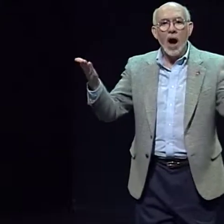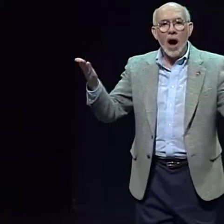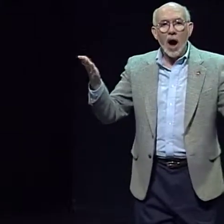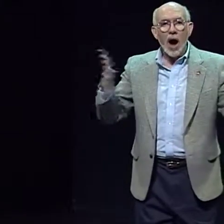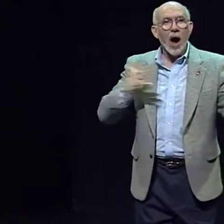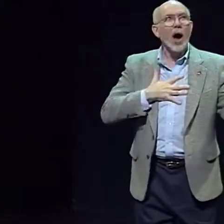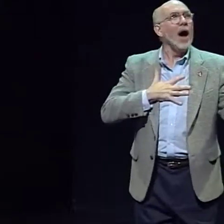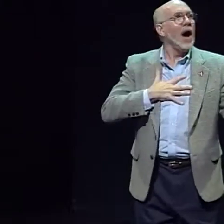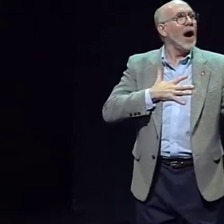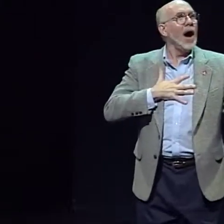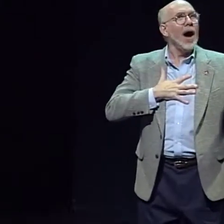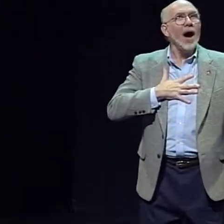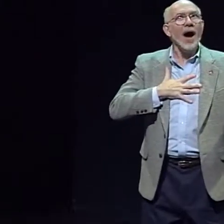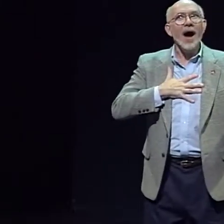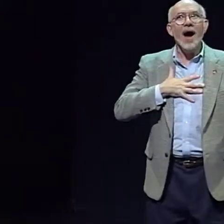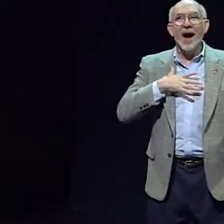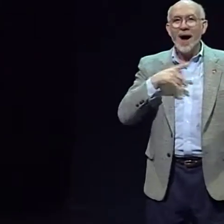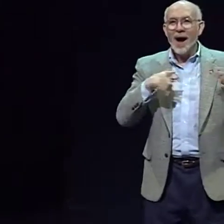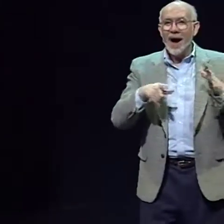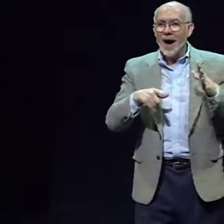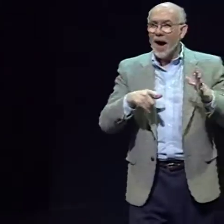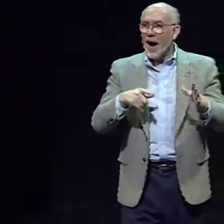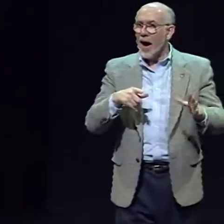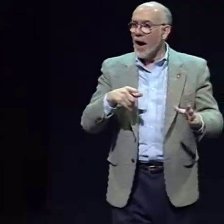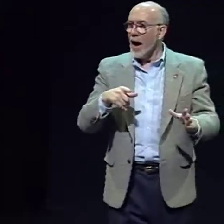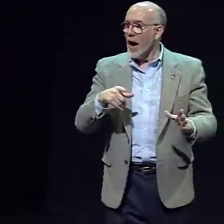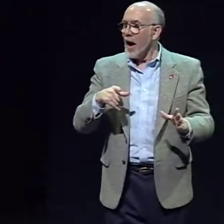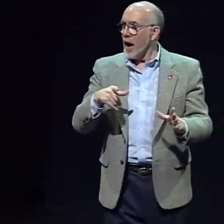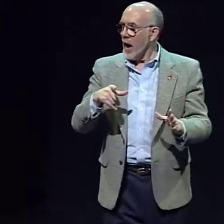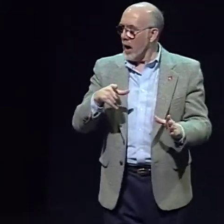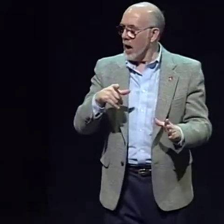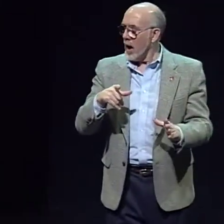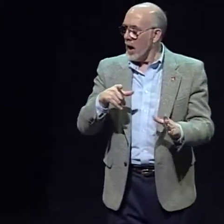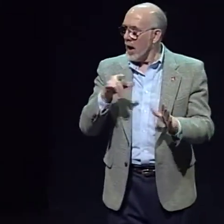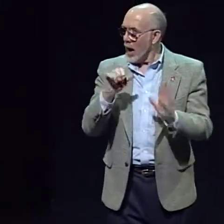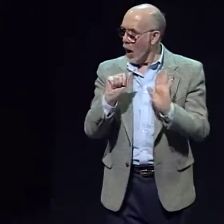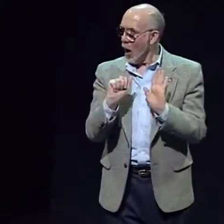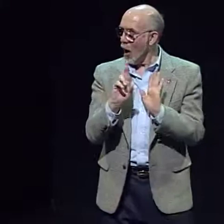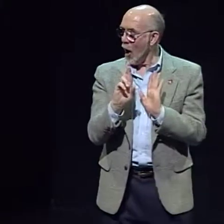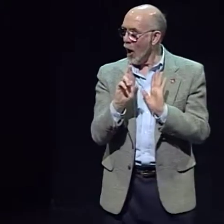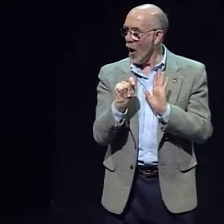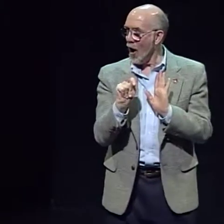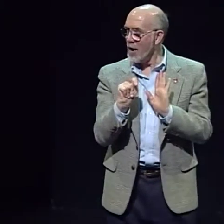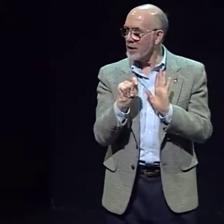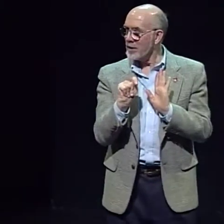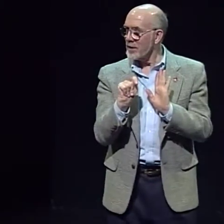"MY GOSH! THAT'S GREAT."